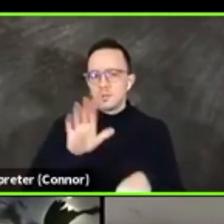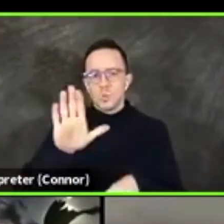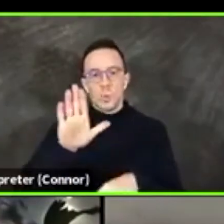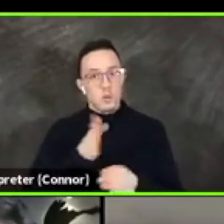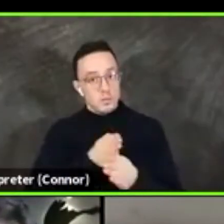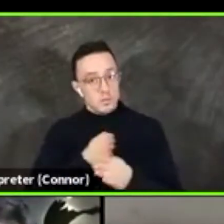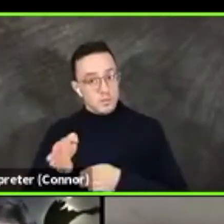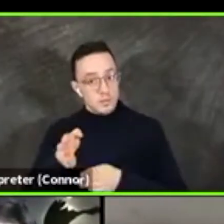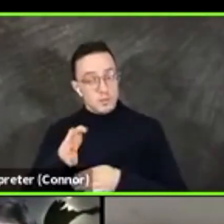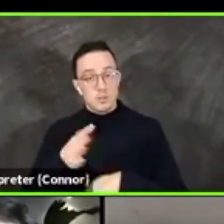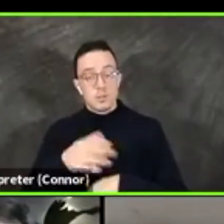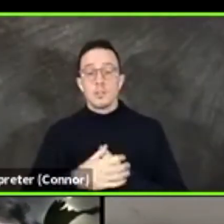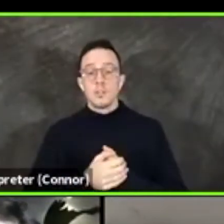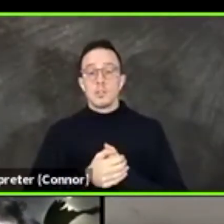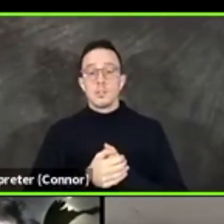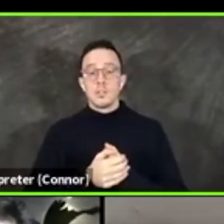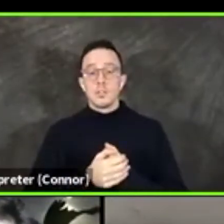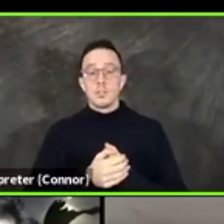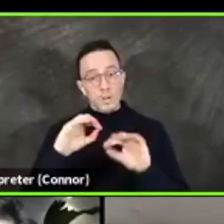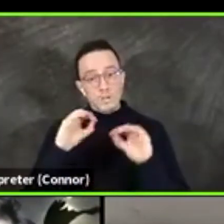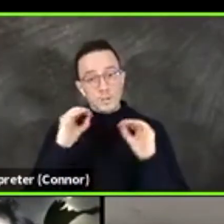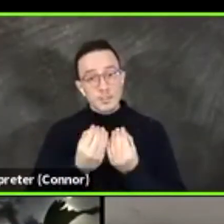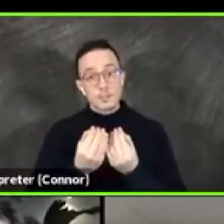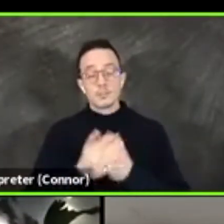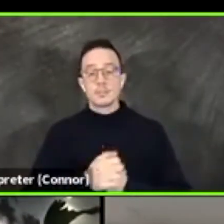IN YOUR -- AND IN -- AND IF YOU ARE WILLING TO SHARE -- IN YOUR OWN LIVES --